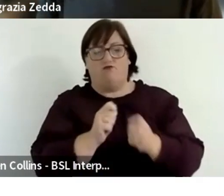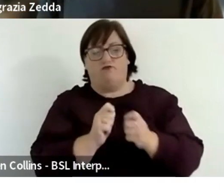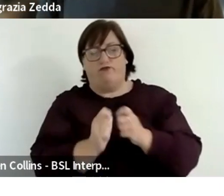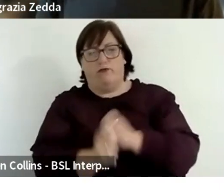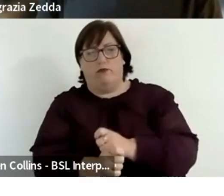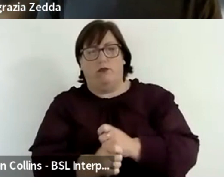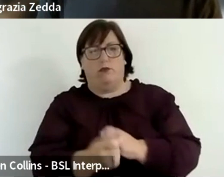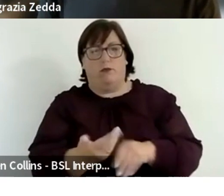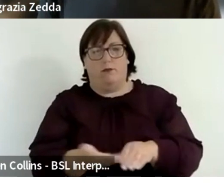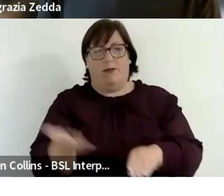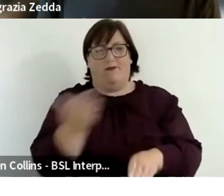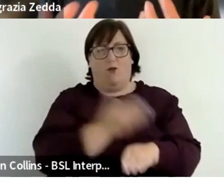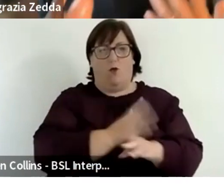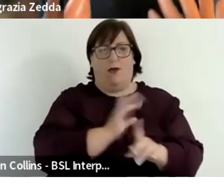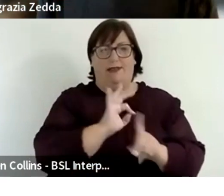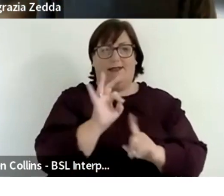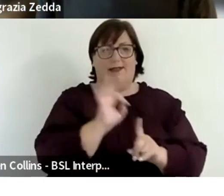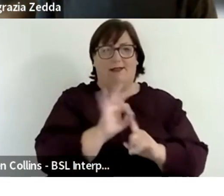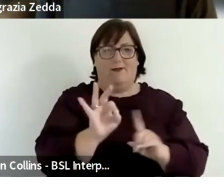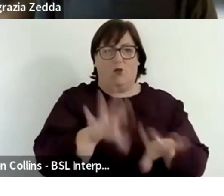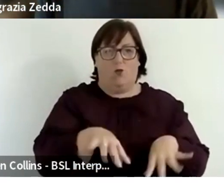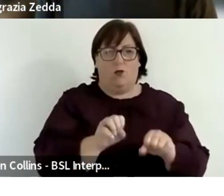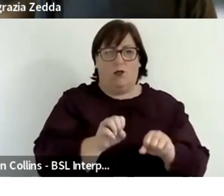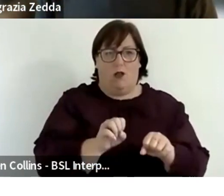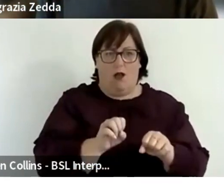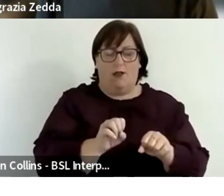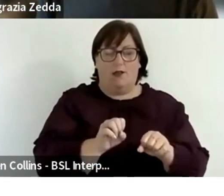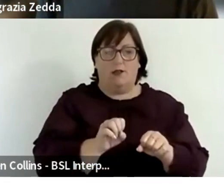^ Then when you start working with us,